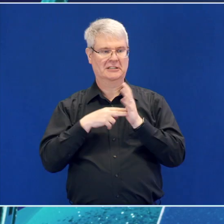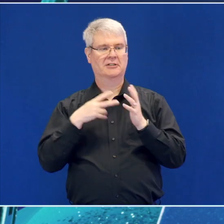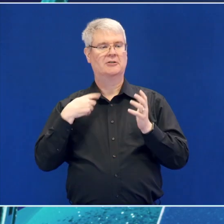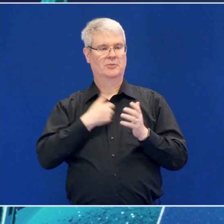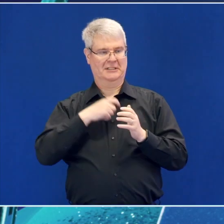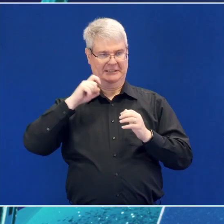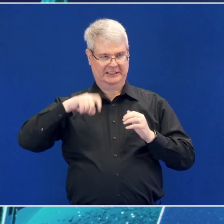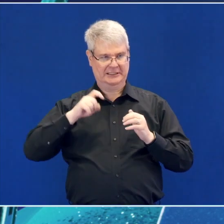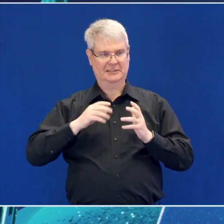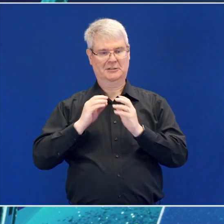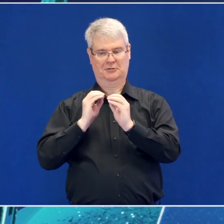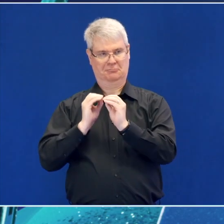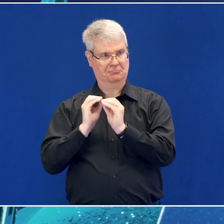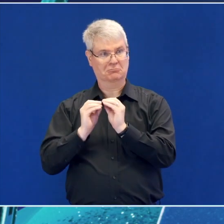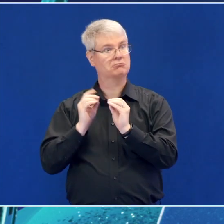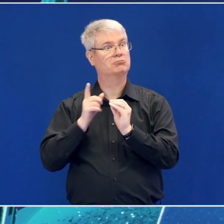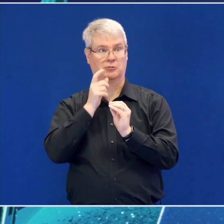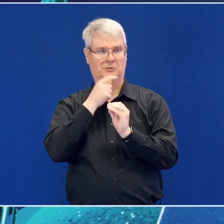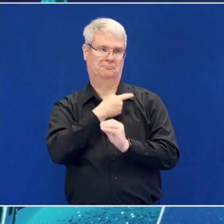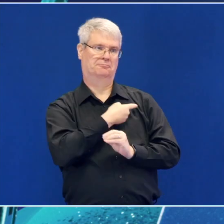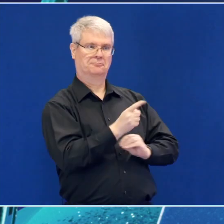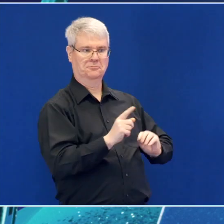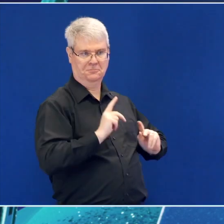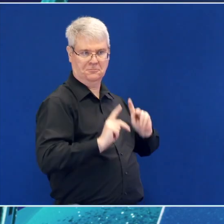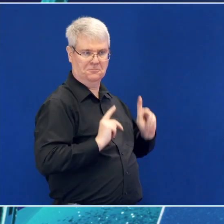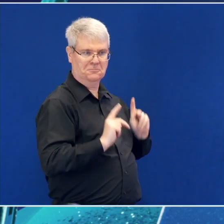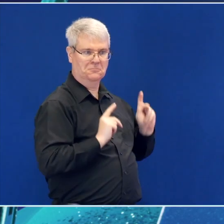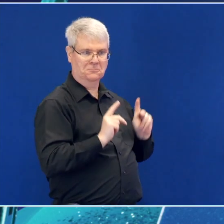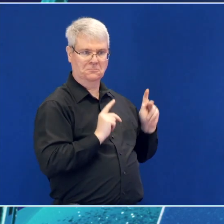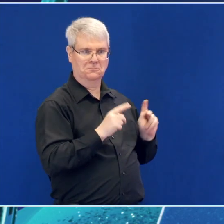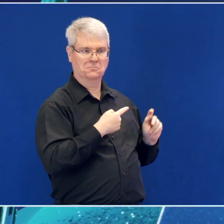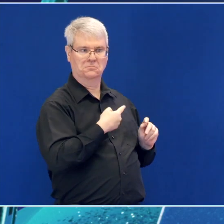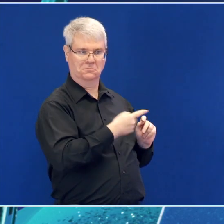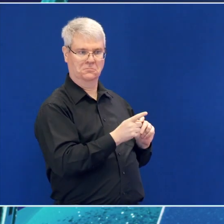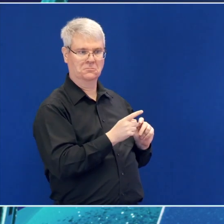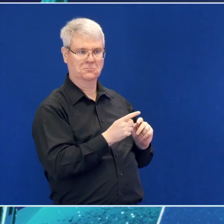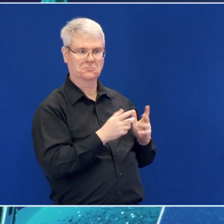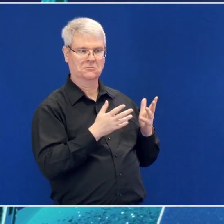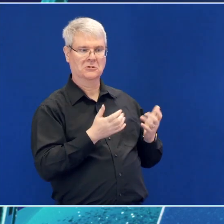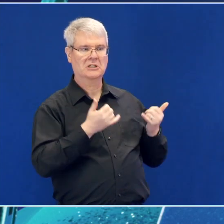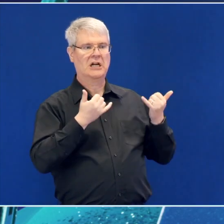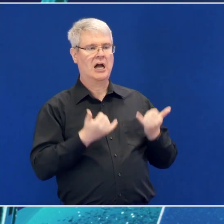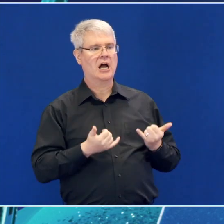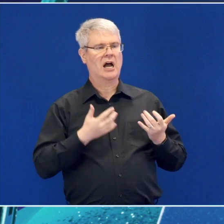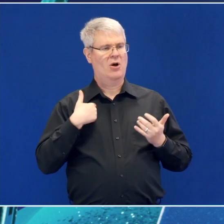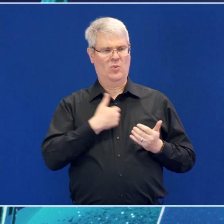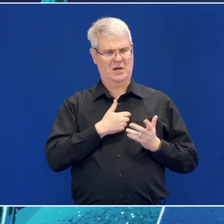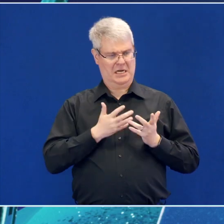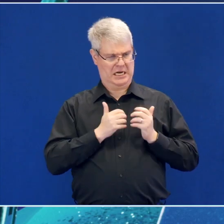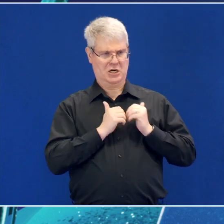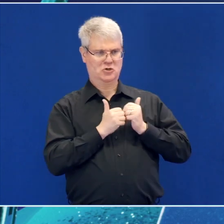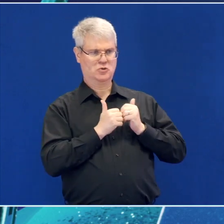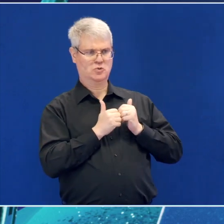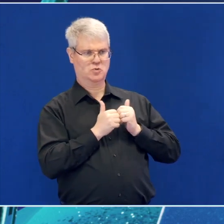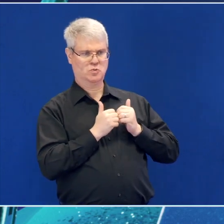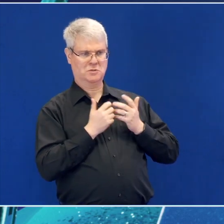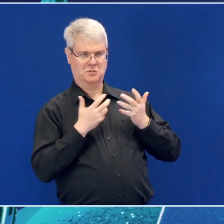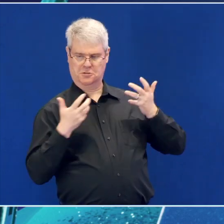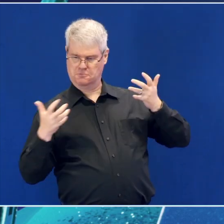that AI agents have proven to be really good at. How should we be thinking about these automated systems as part of the software development life cycle loop,